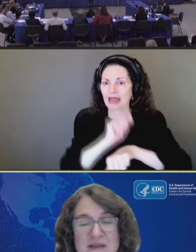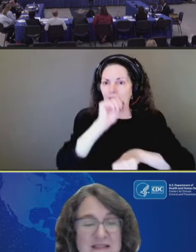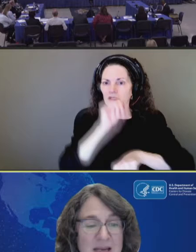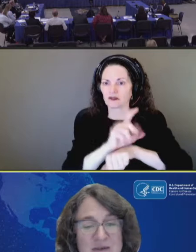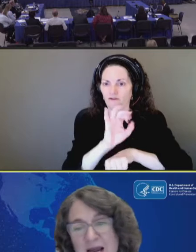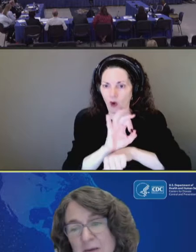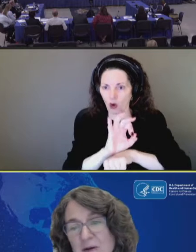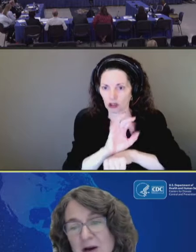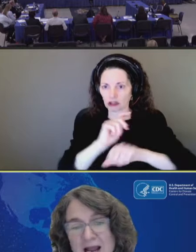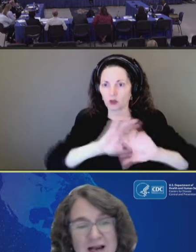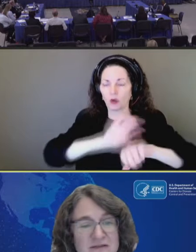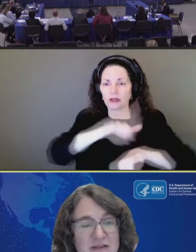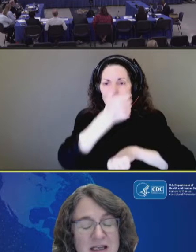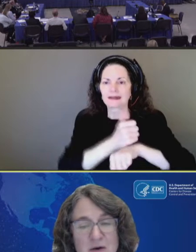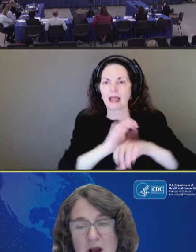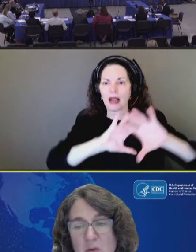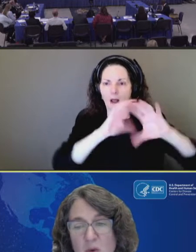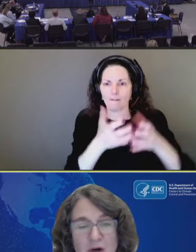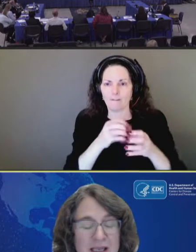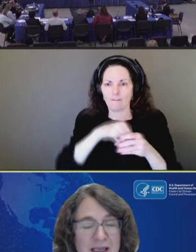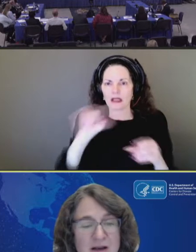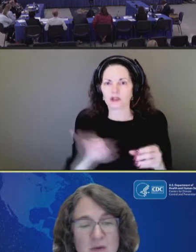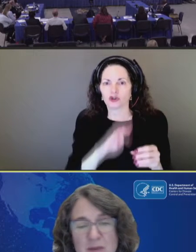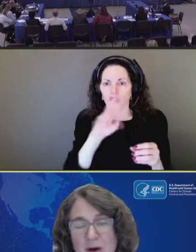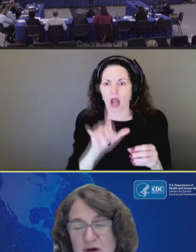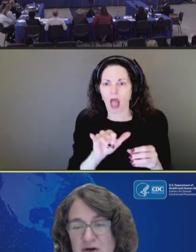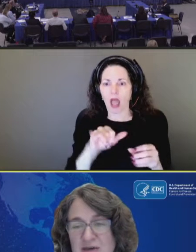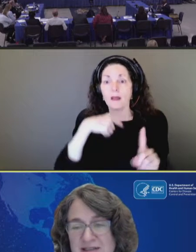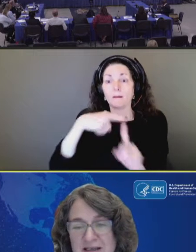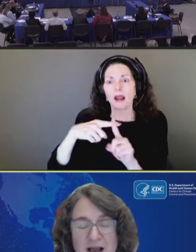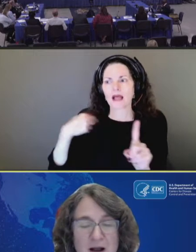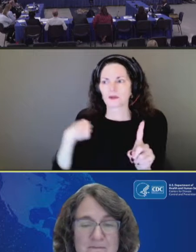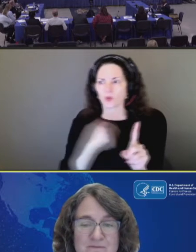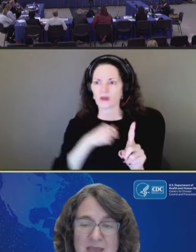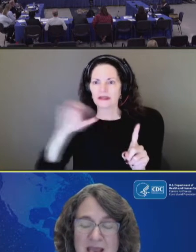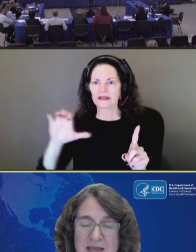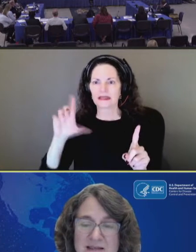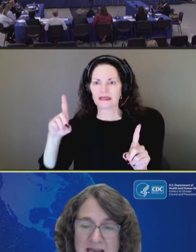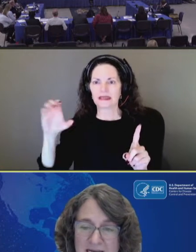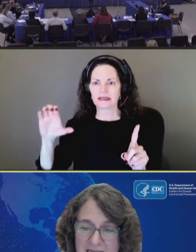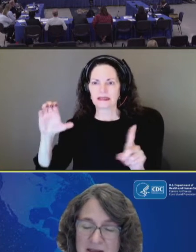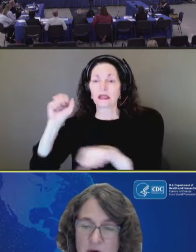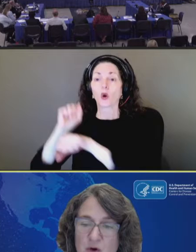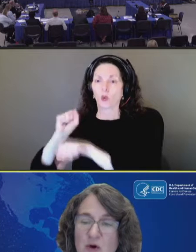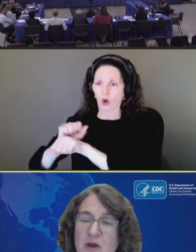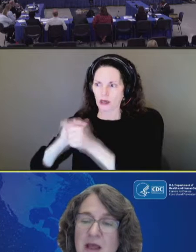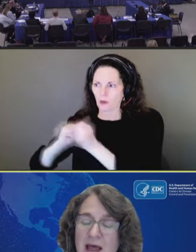And at the same time, we were actively working with partners and state and local